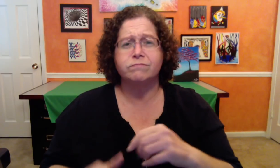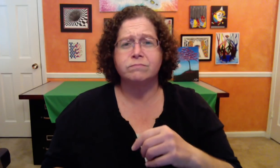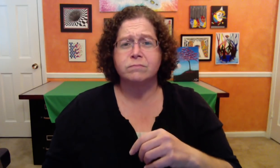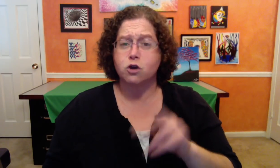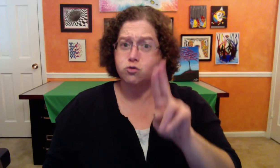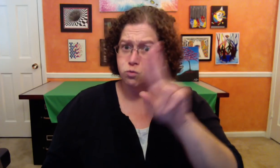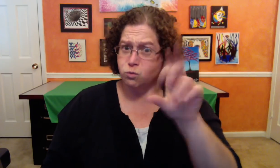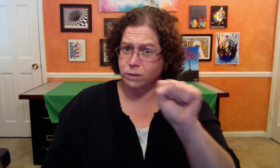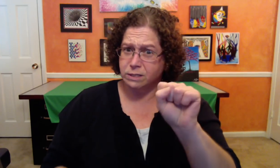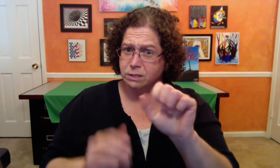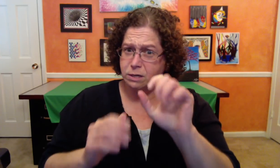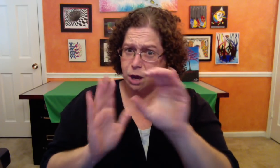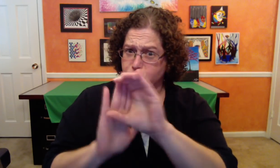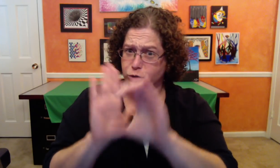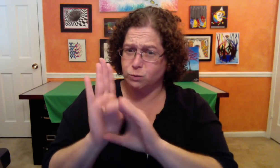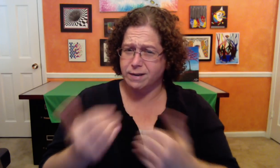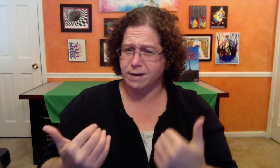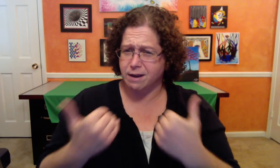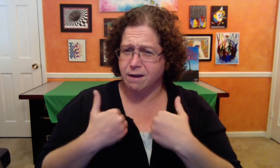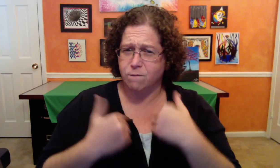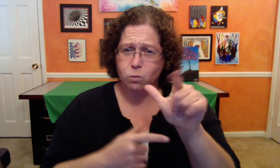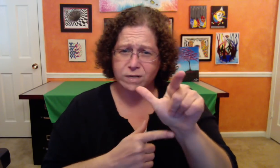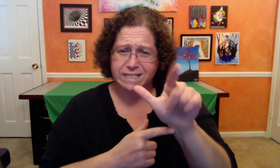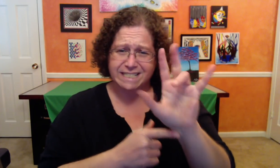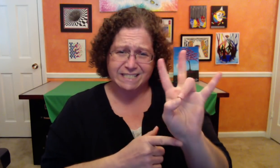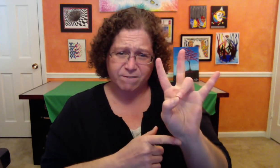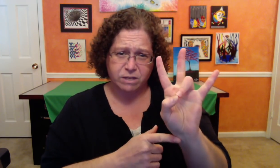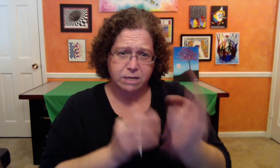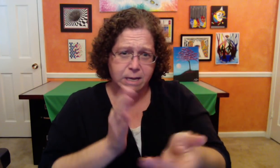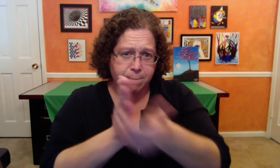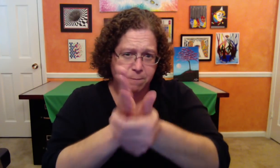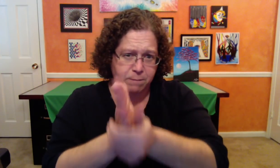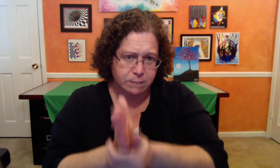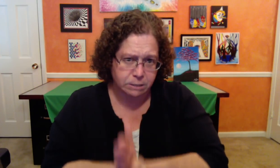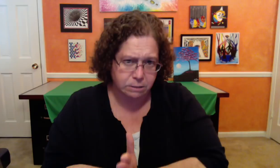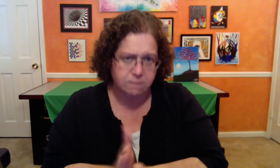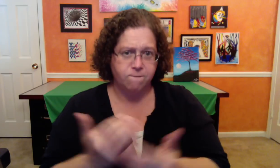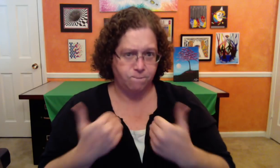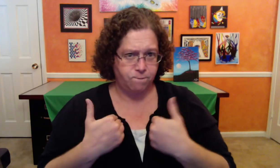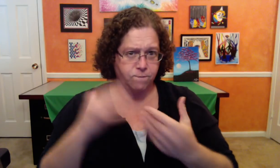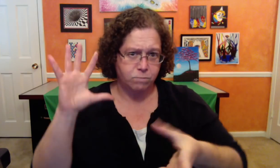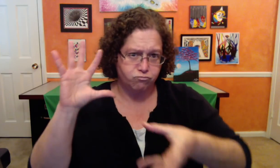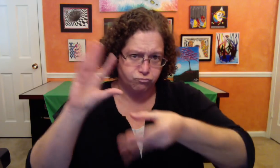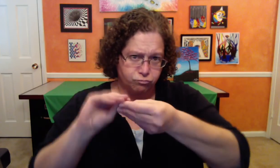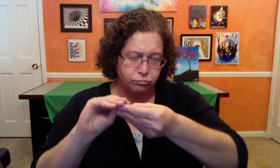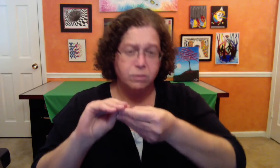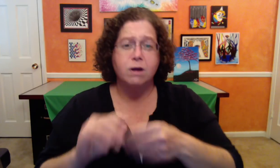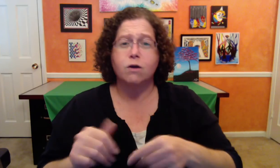The Constitution of the United States has the total of twenty-seven amendments.